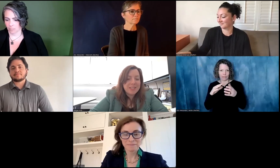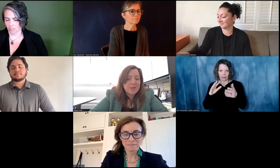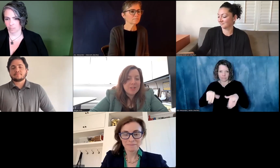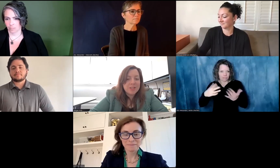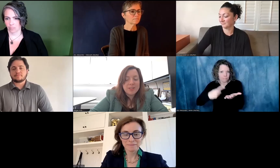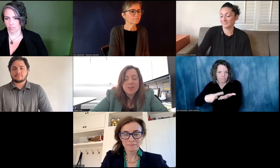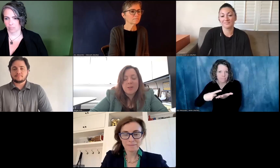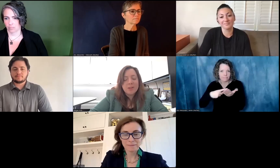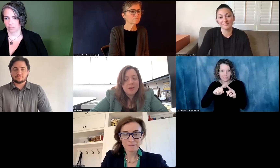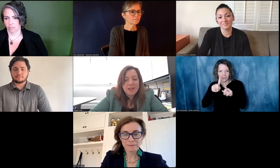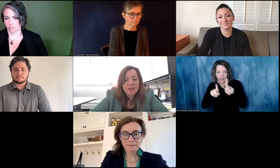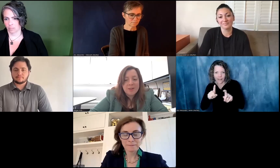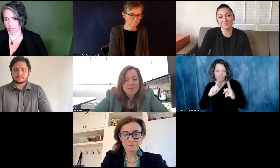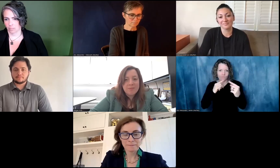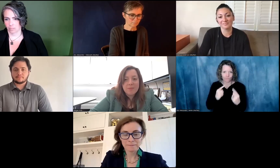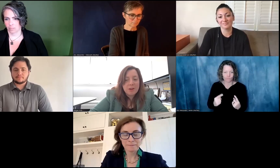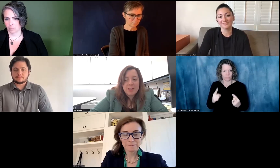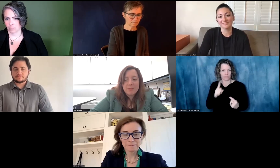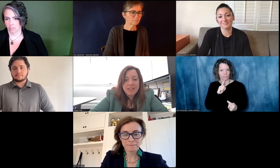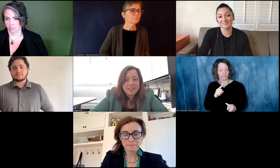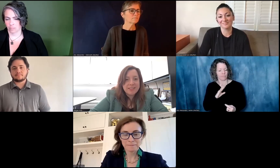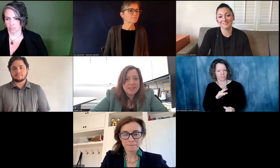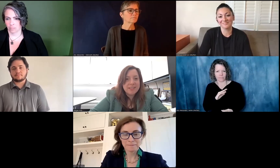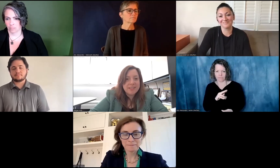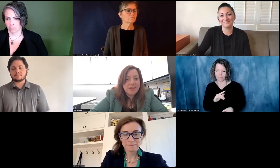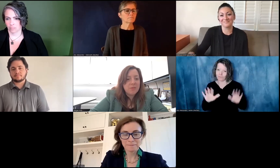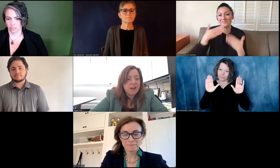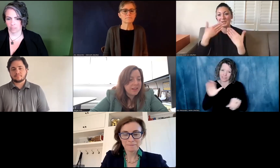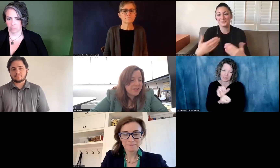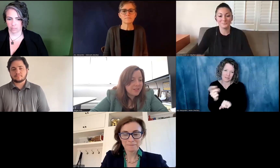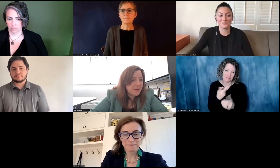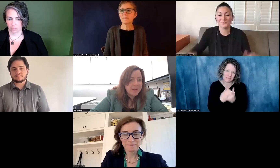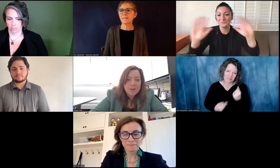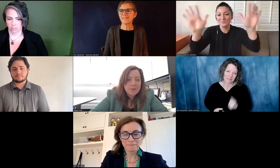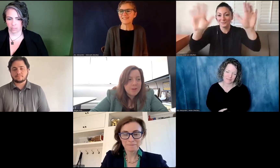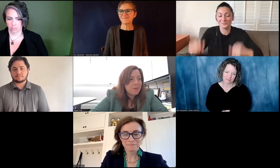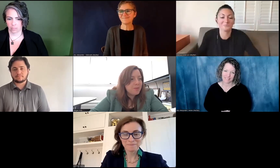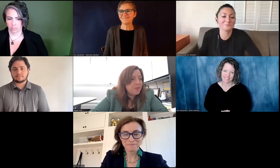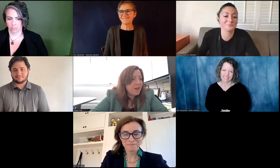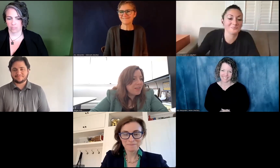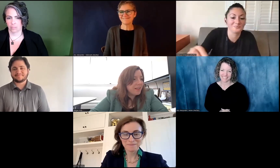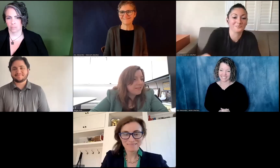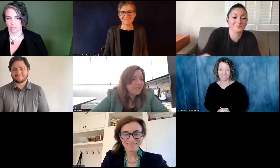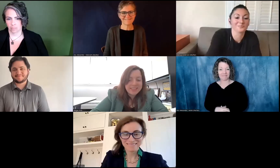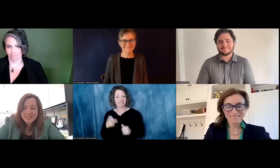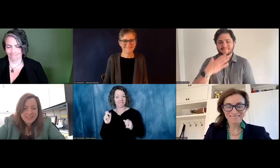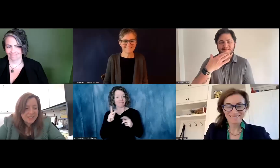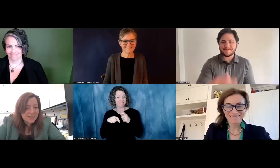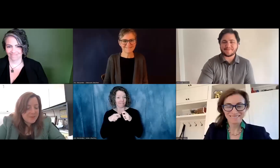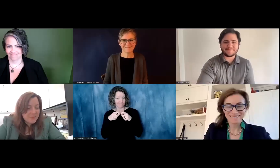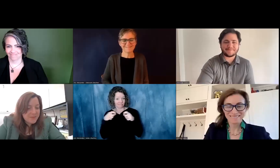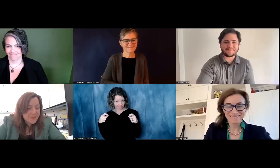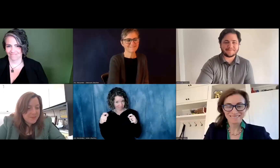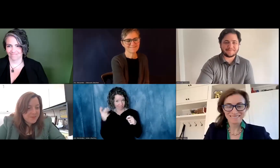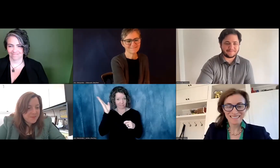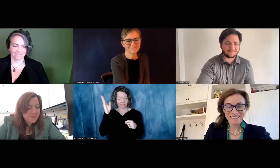these questions. So great job. Thanks. All right, so we'll move on then.